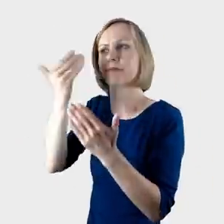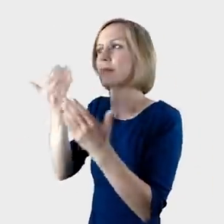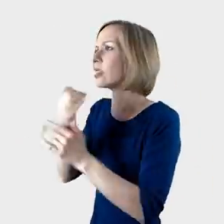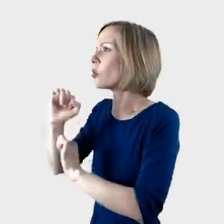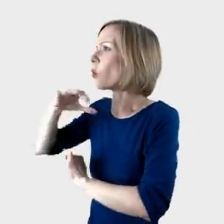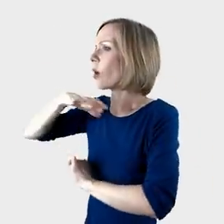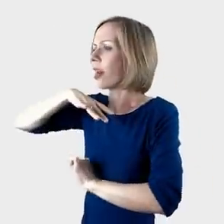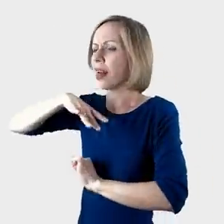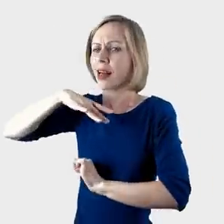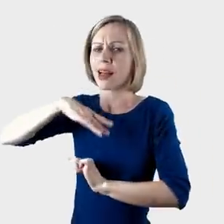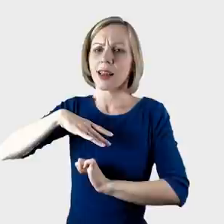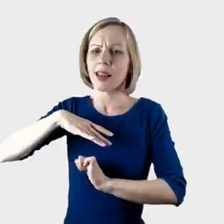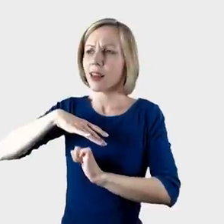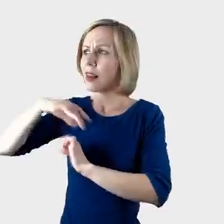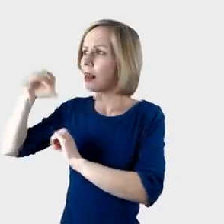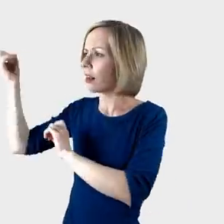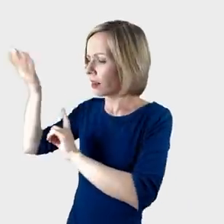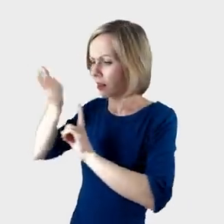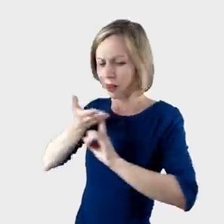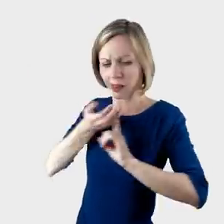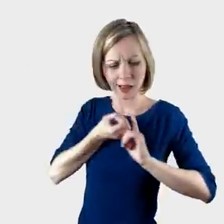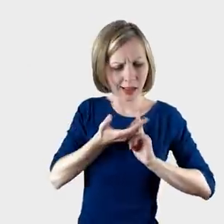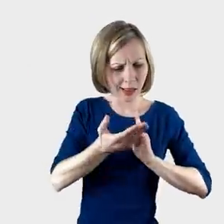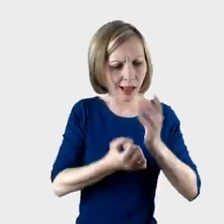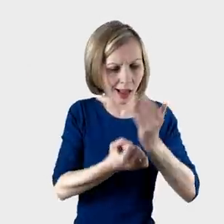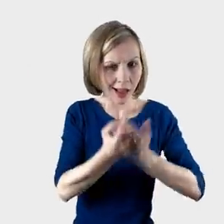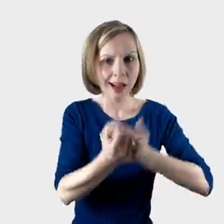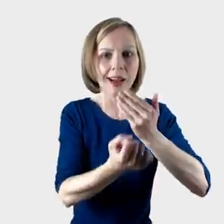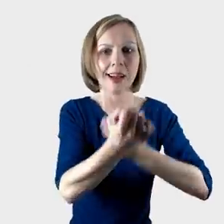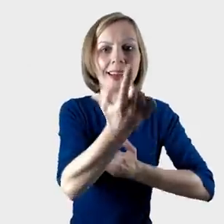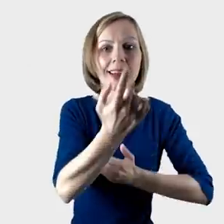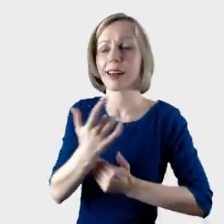As Your will unfolds in my life